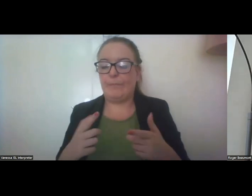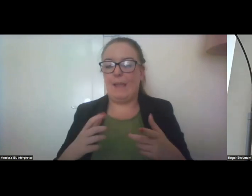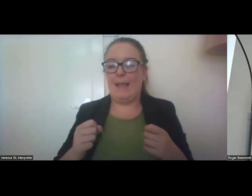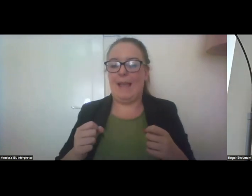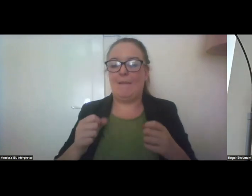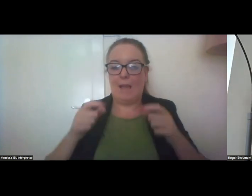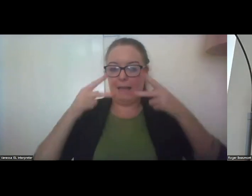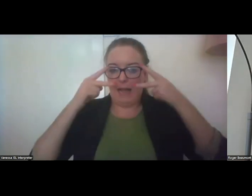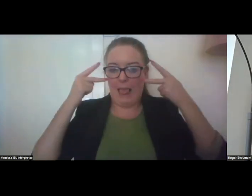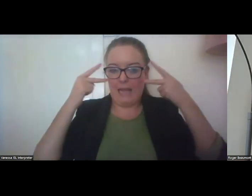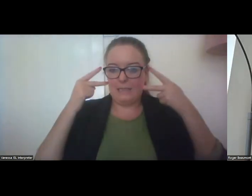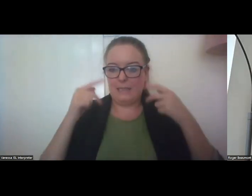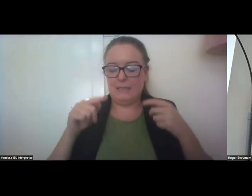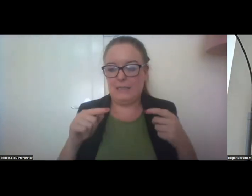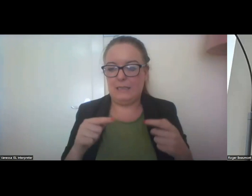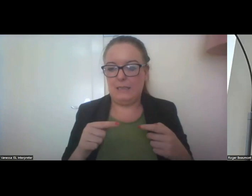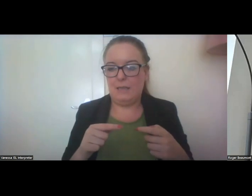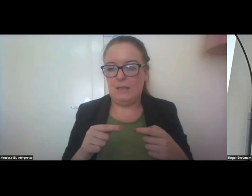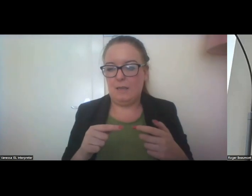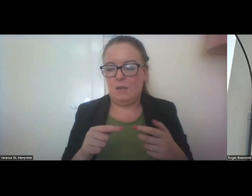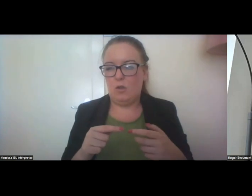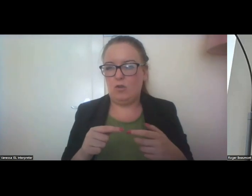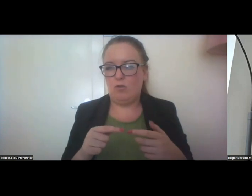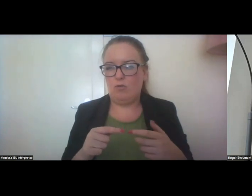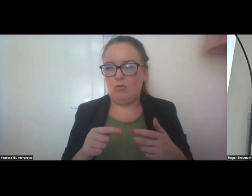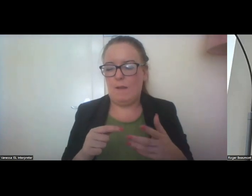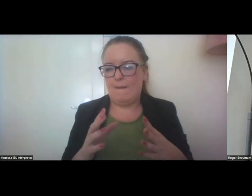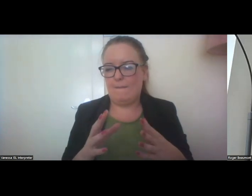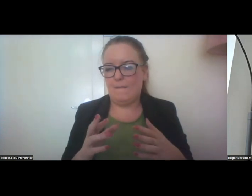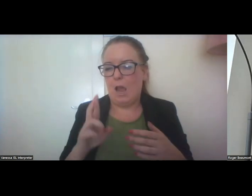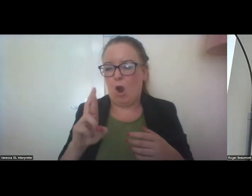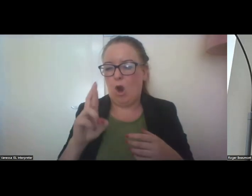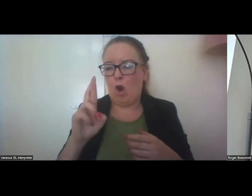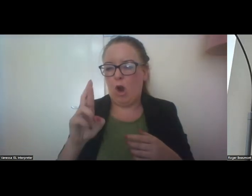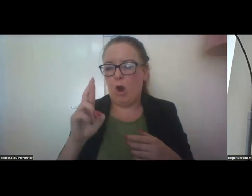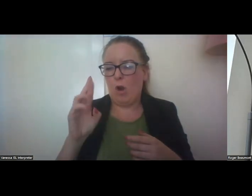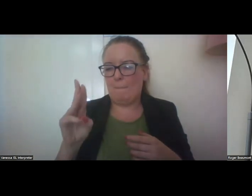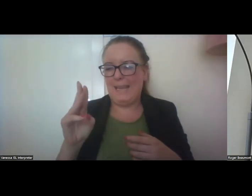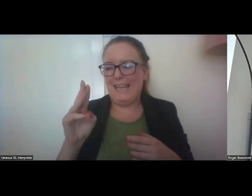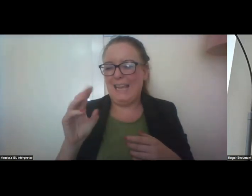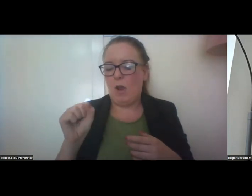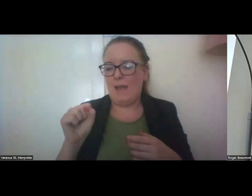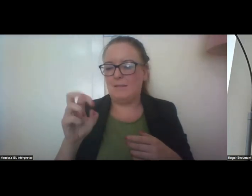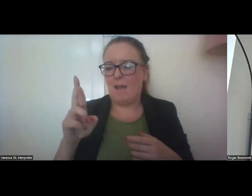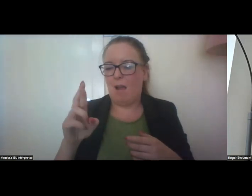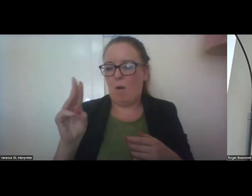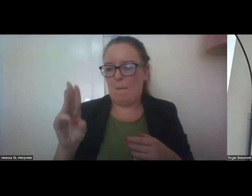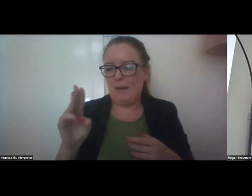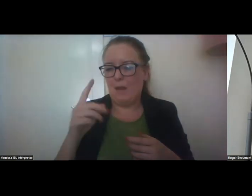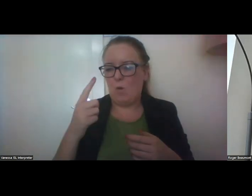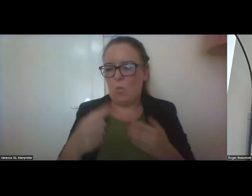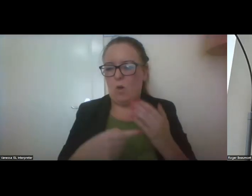I can tell you what they are. The RRP or the SRP on those is £1,005 a pair.